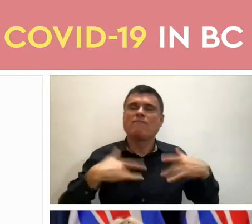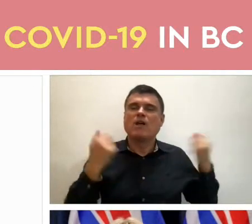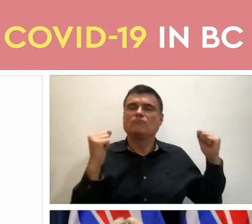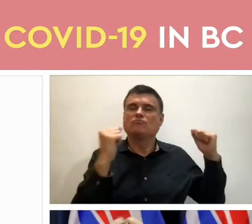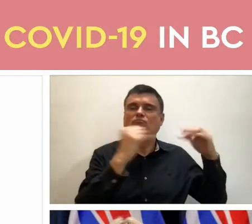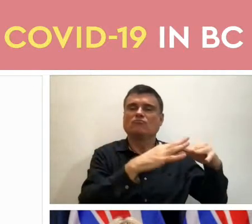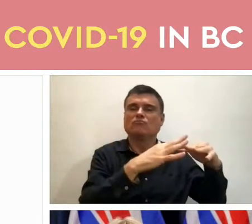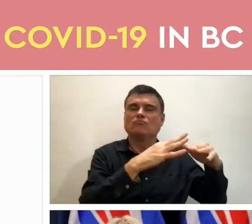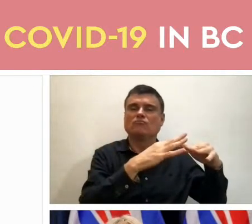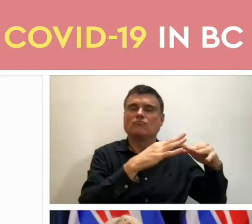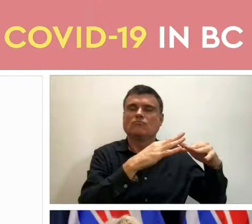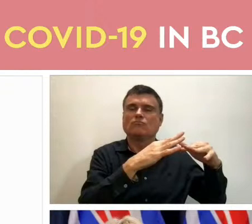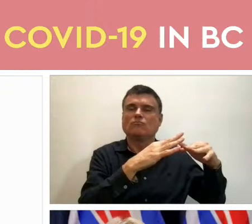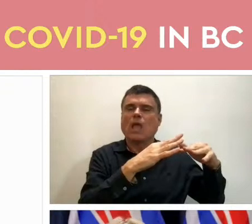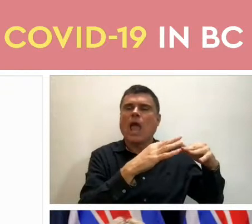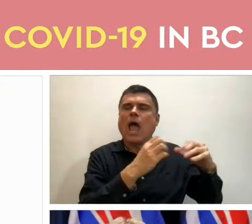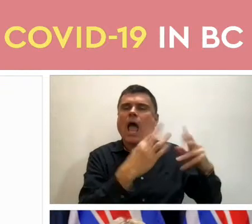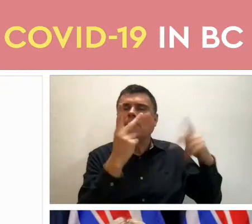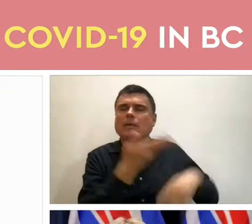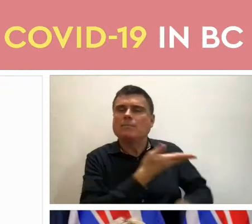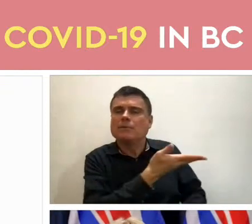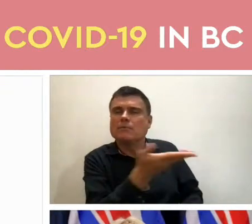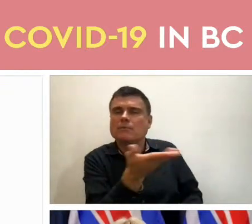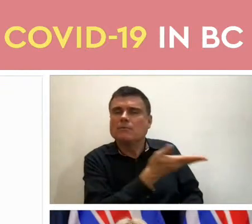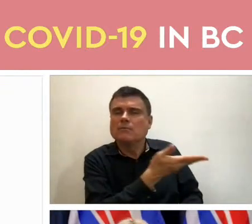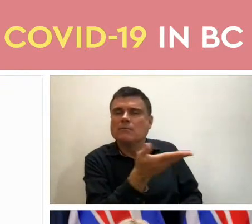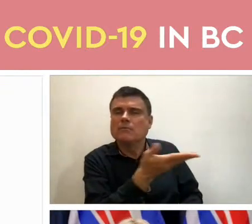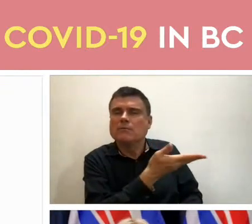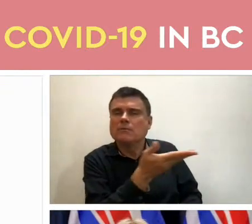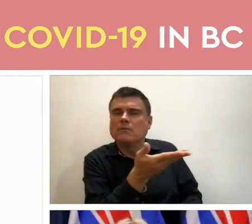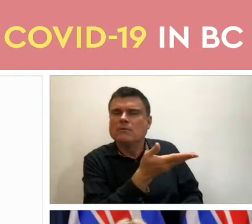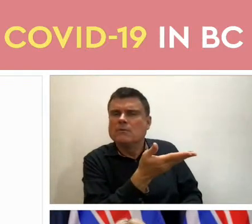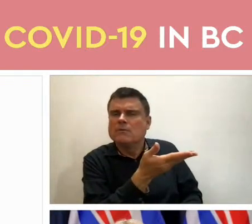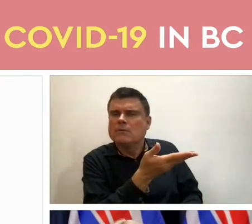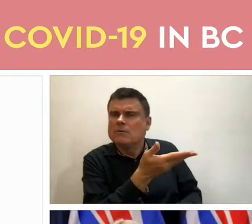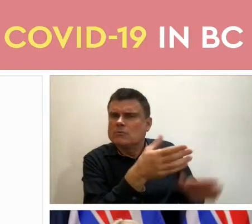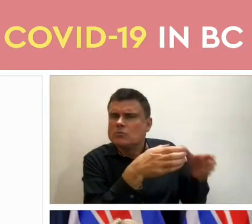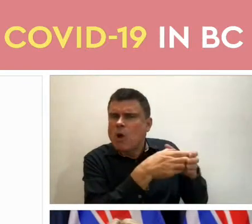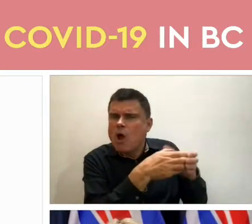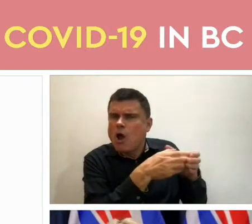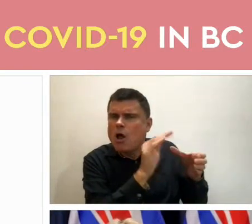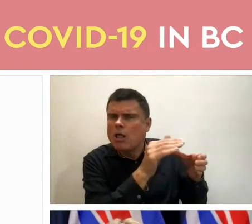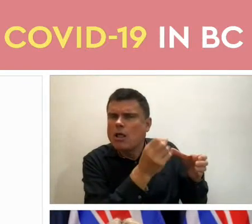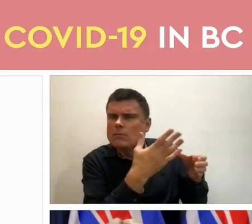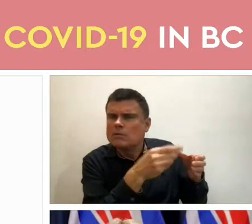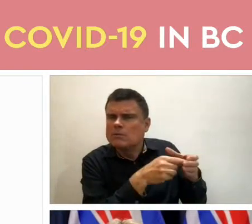Keep those groups small. Most of these events should not